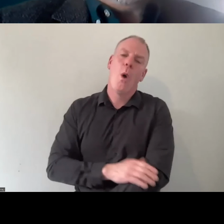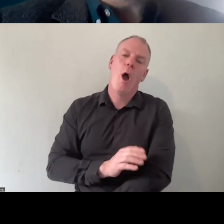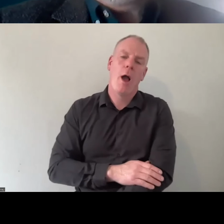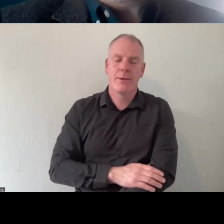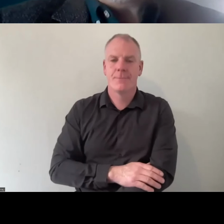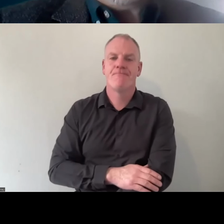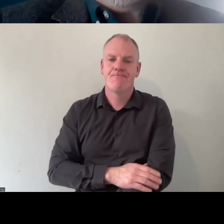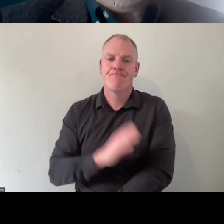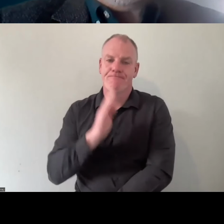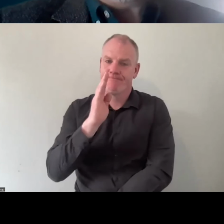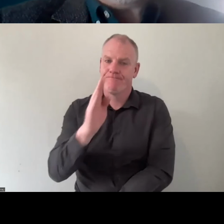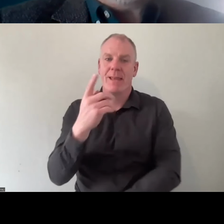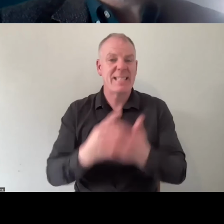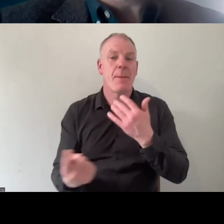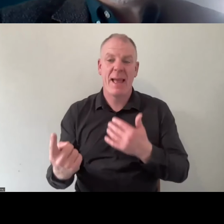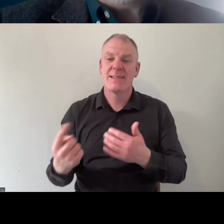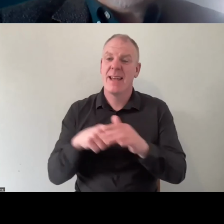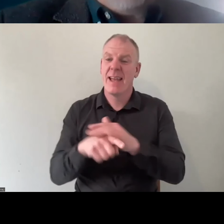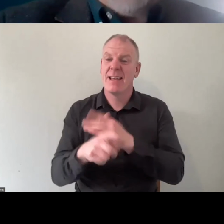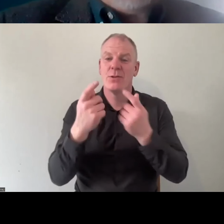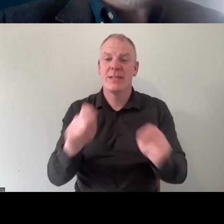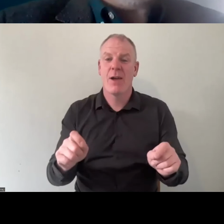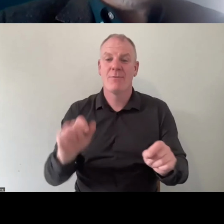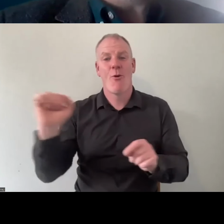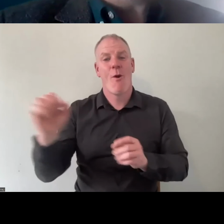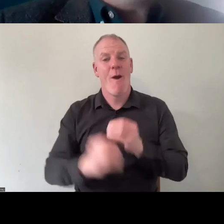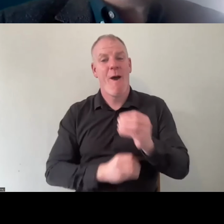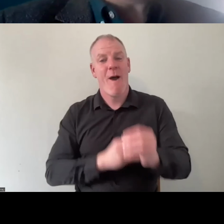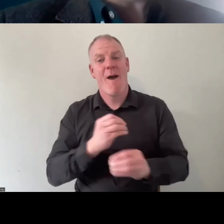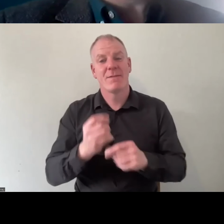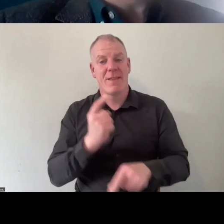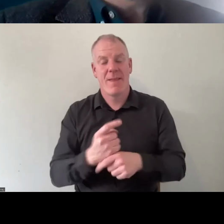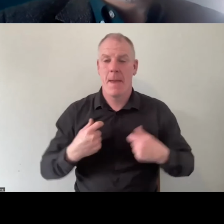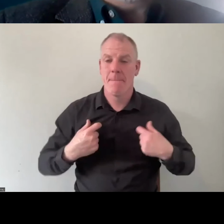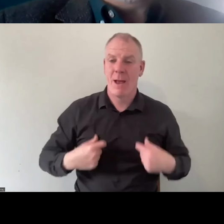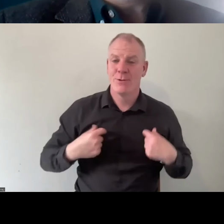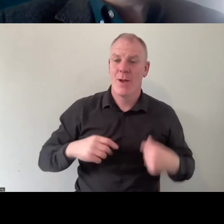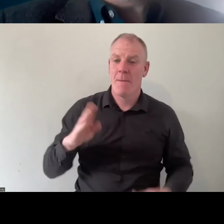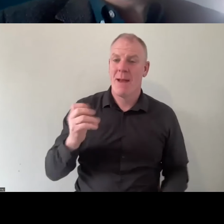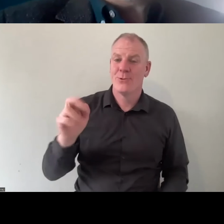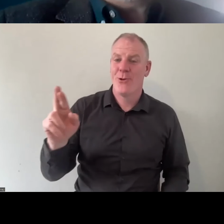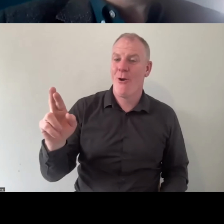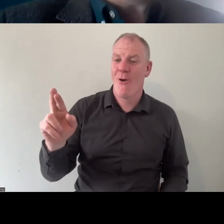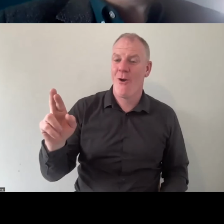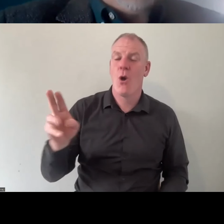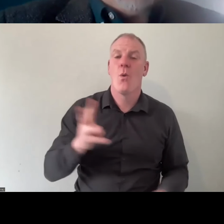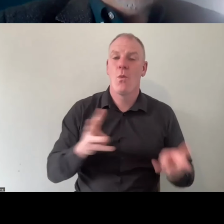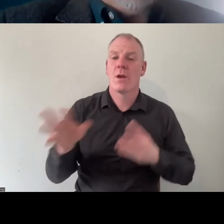independently into town to work in her office as a barrister working out of Kilrush.